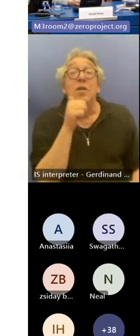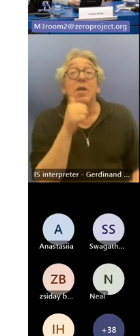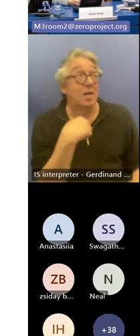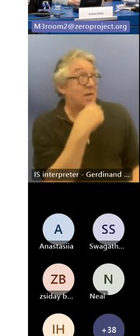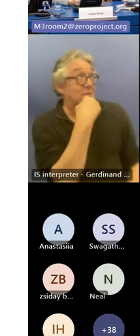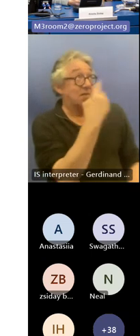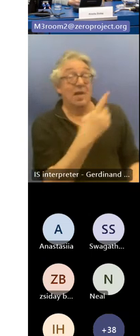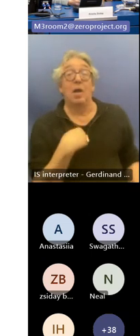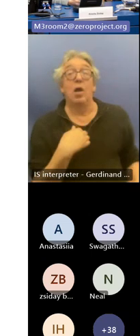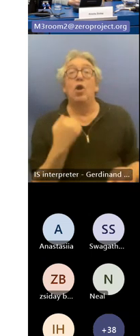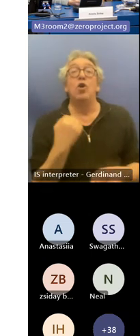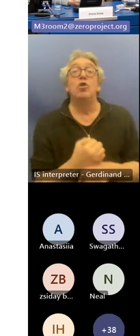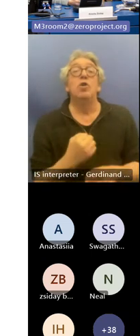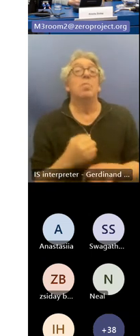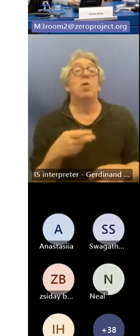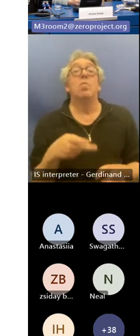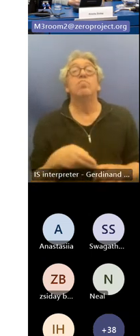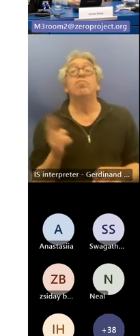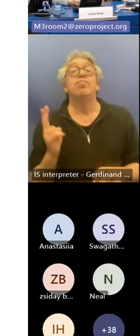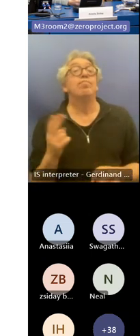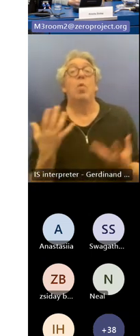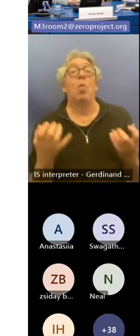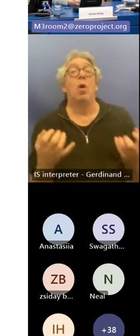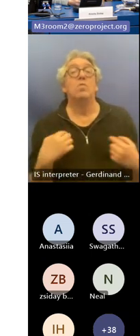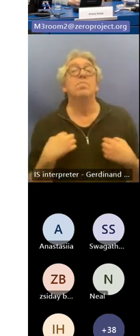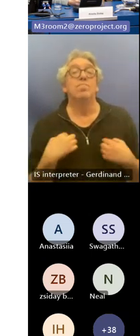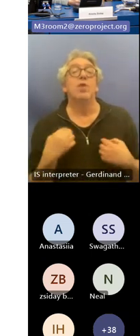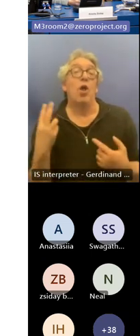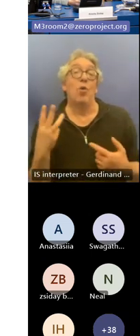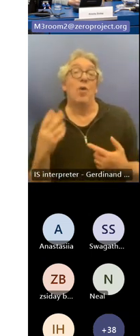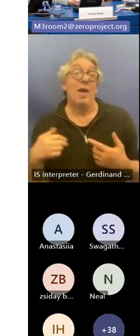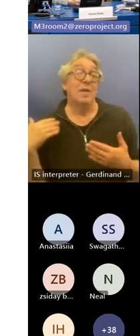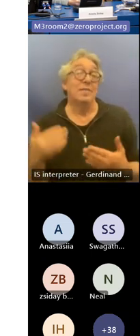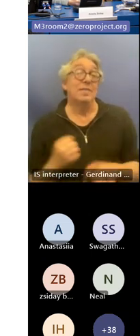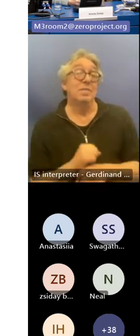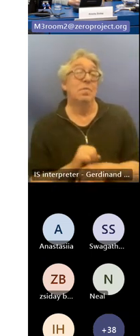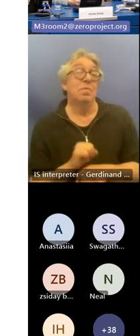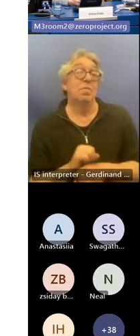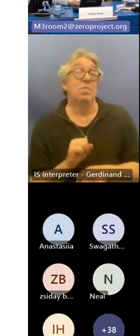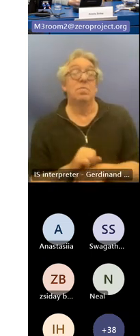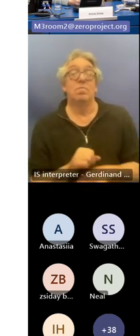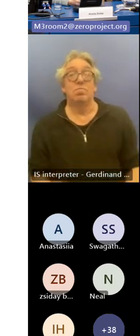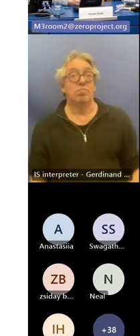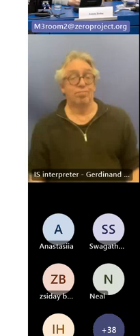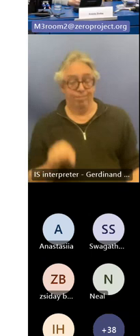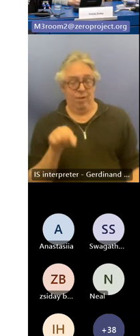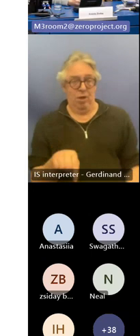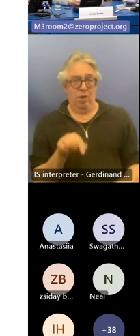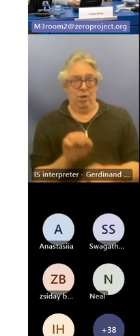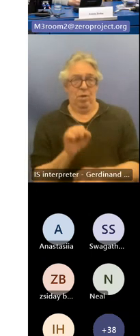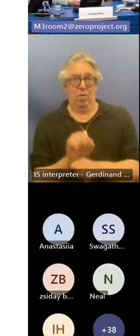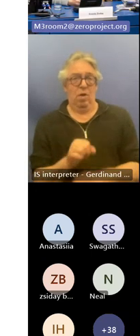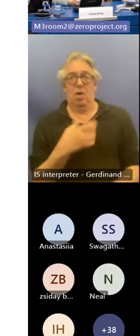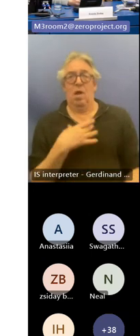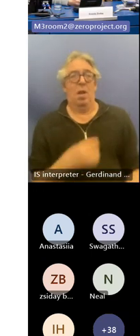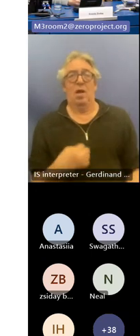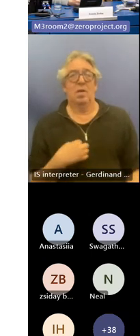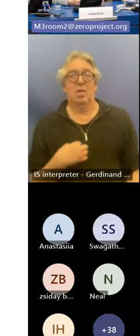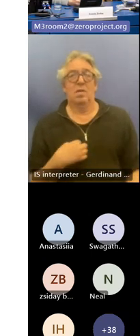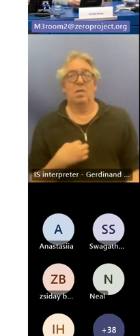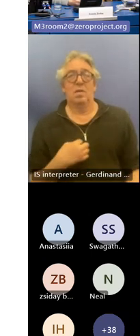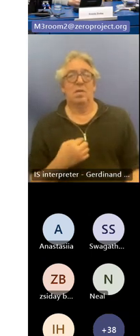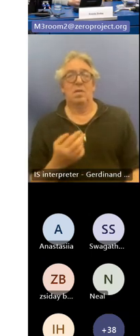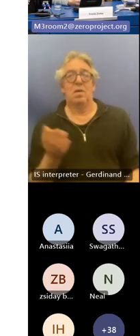already doing for three years. I did not want to have the job because I thought I would not be able